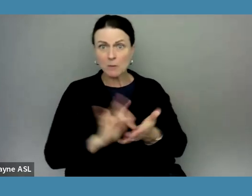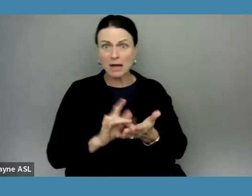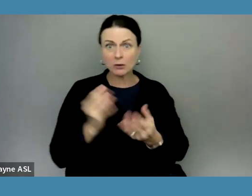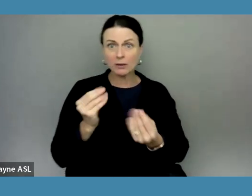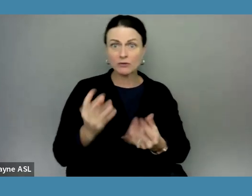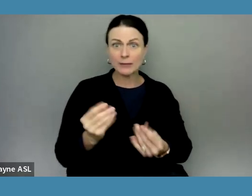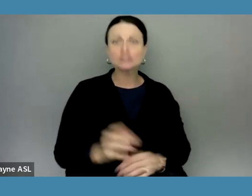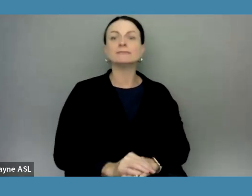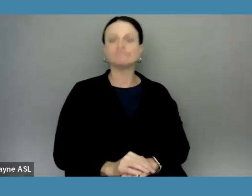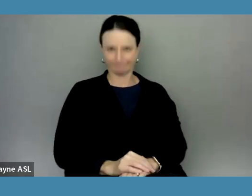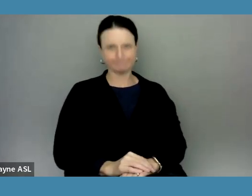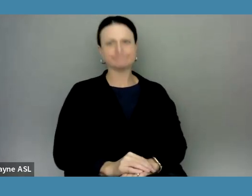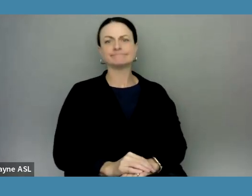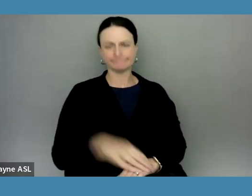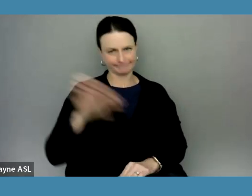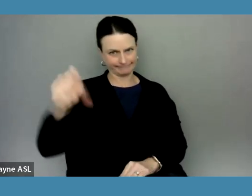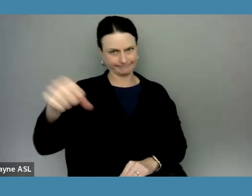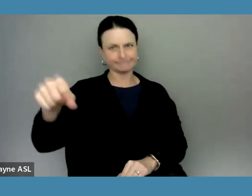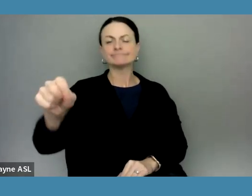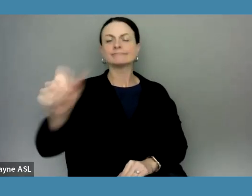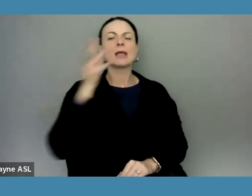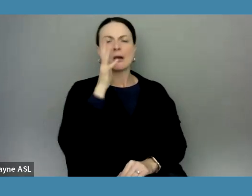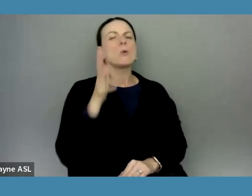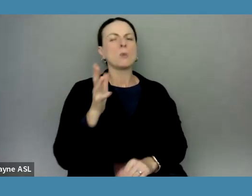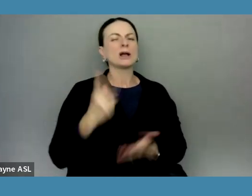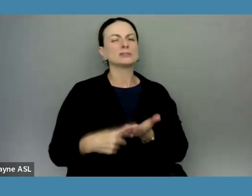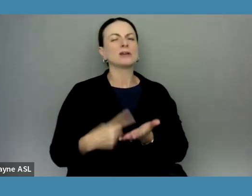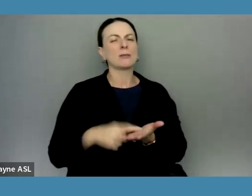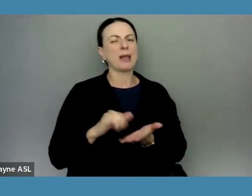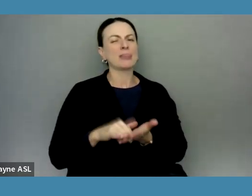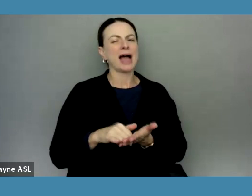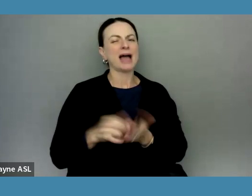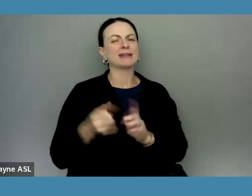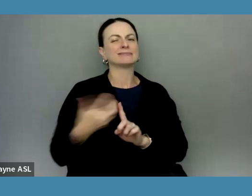Absolutely, yes. We'll talk about the documentation